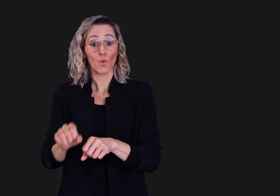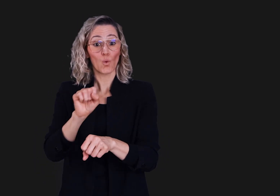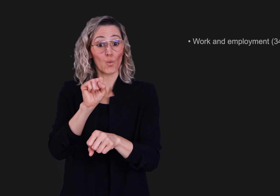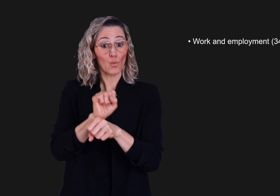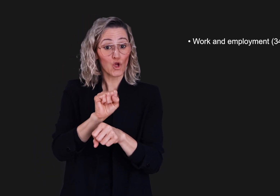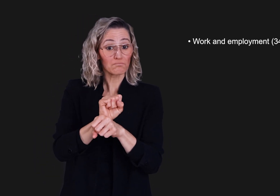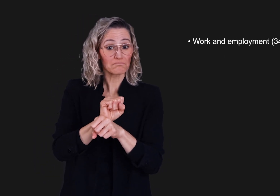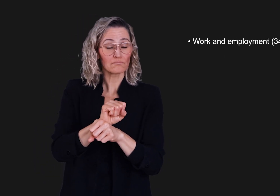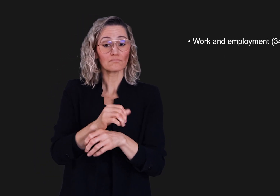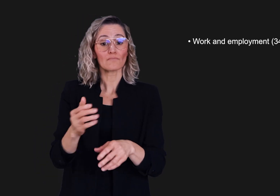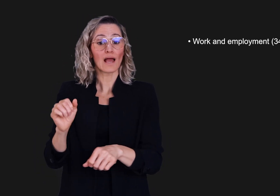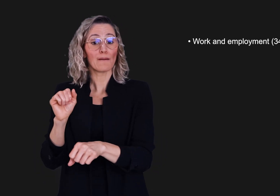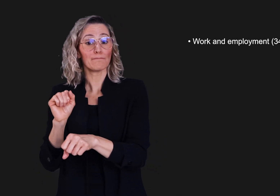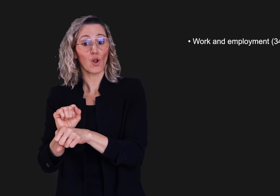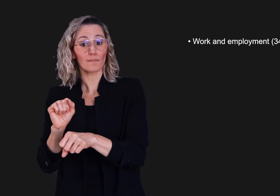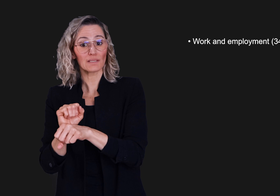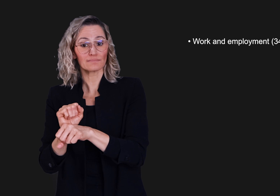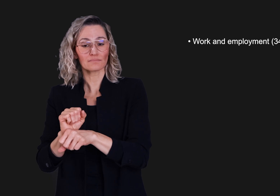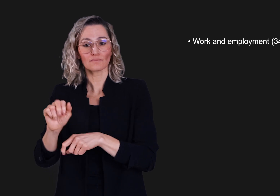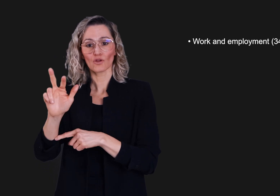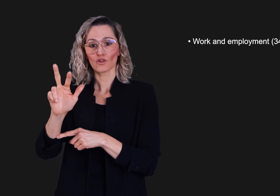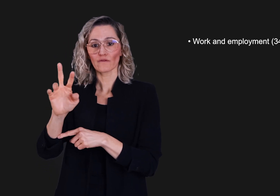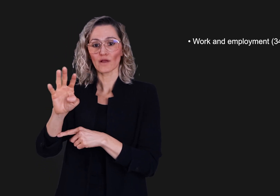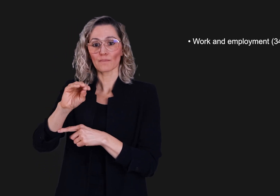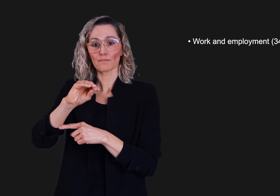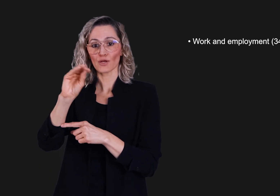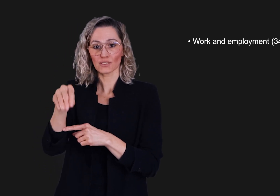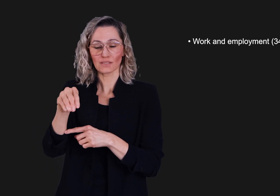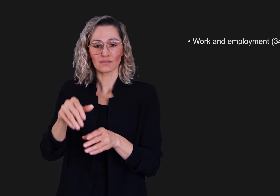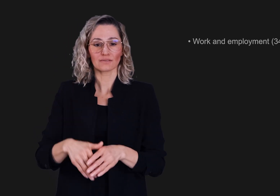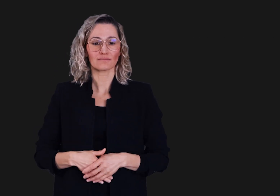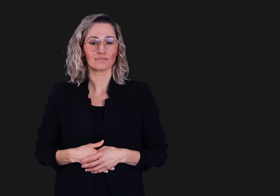• Work and employment (34%)